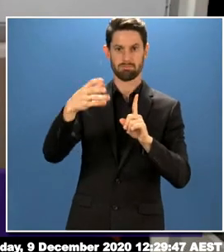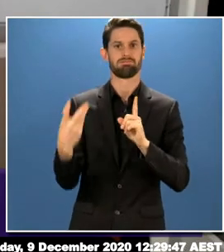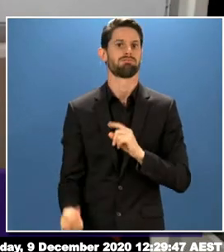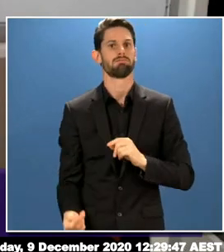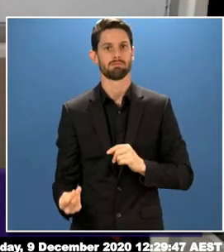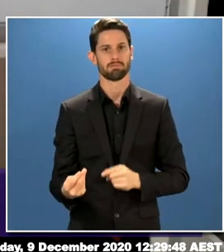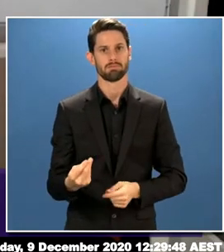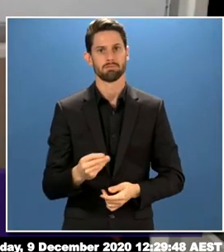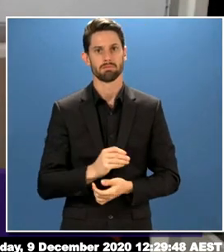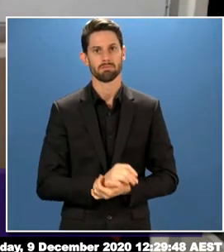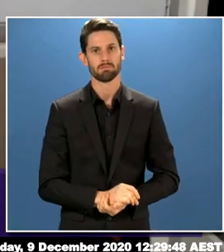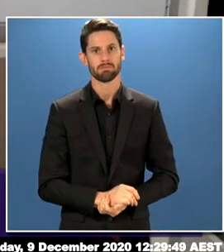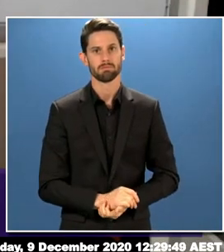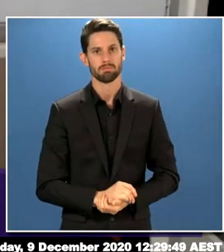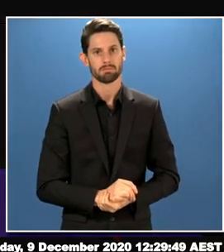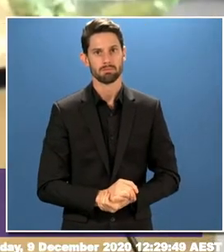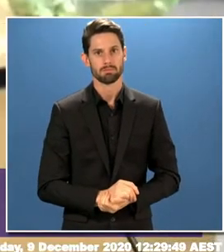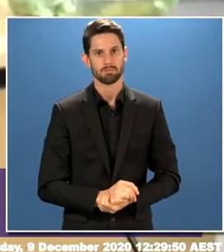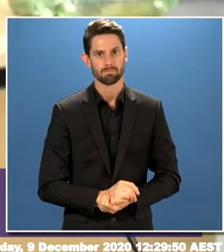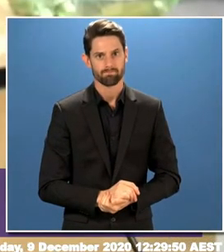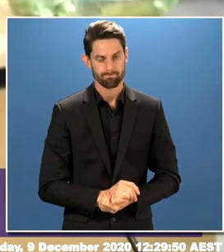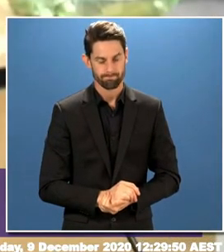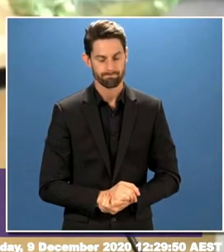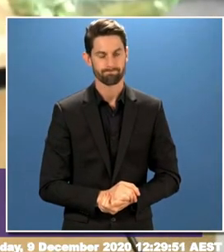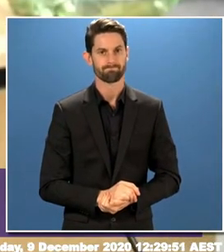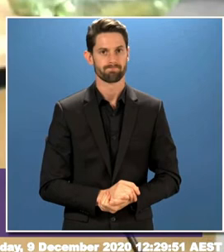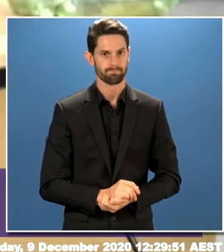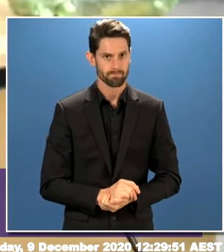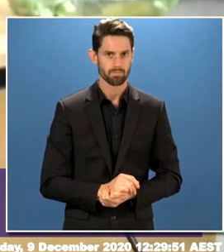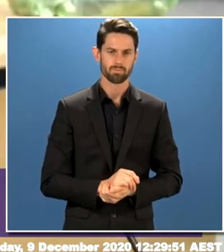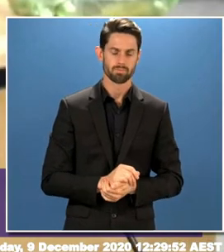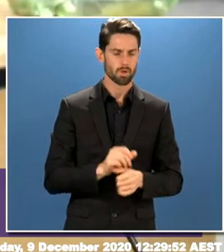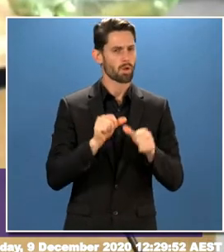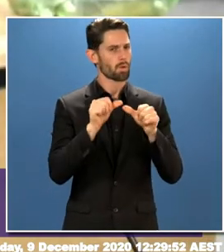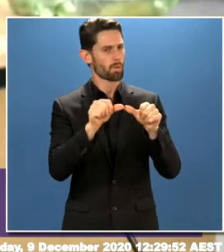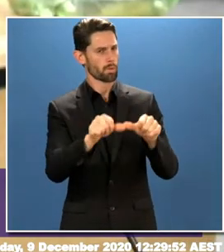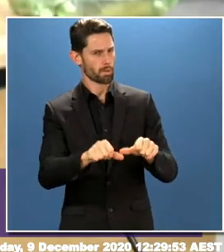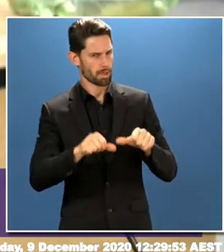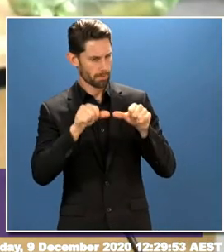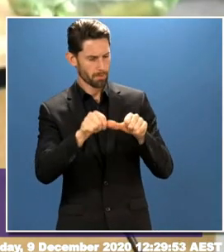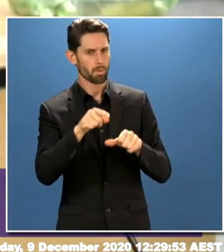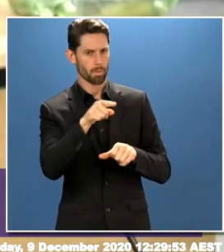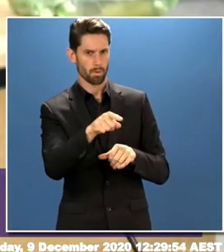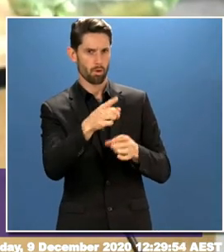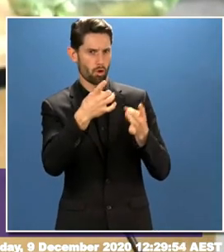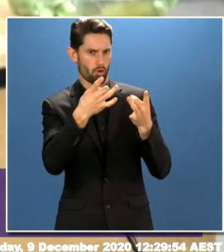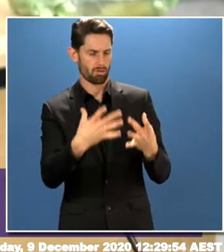Ms Kroes, just in conclusion, and you've identified some barriers and the Commissioners have the benefit of your statement,